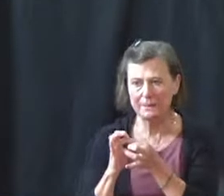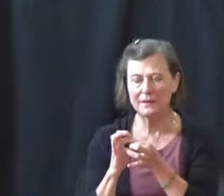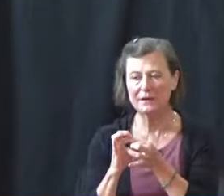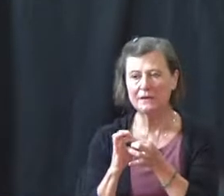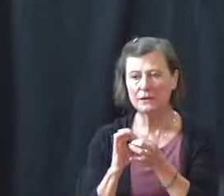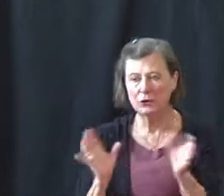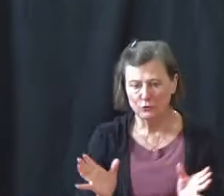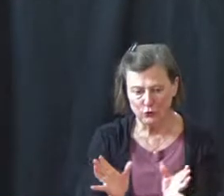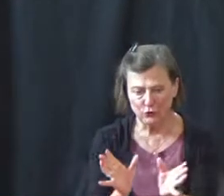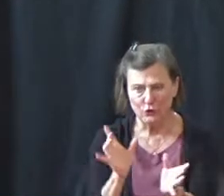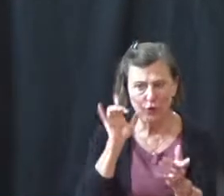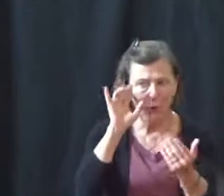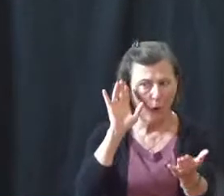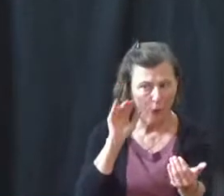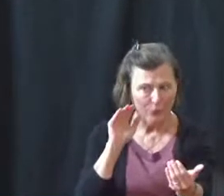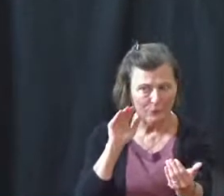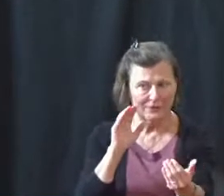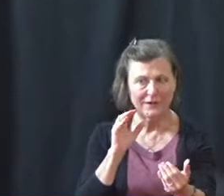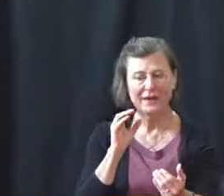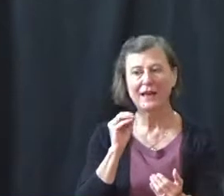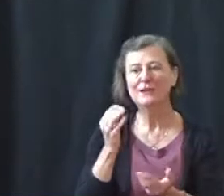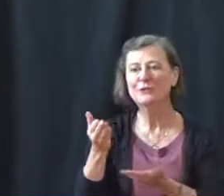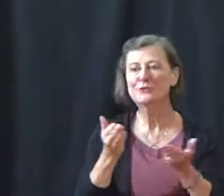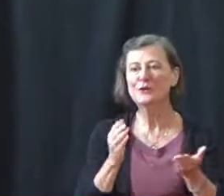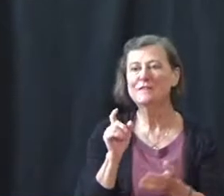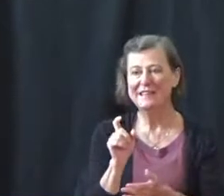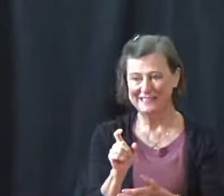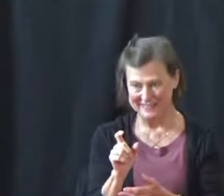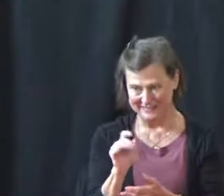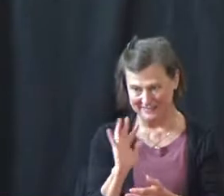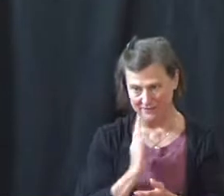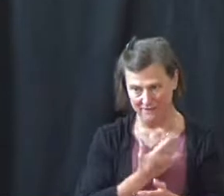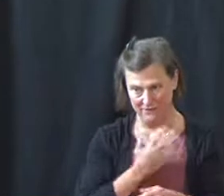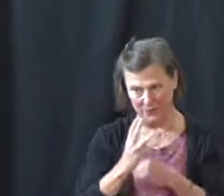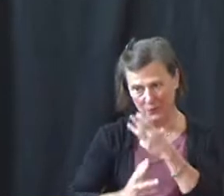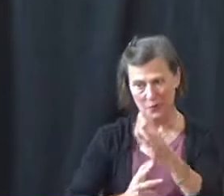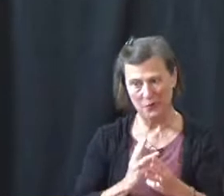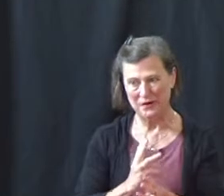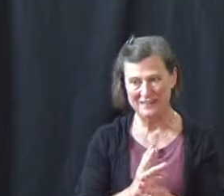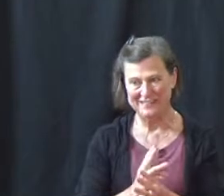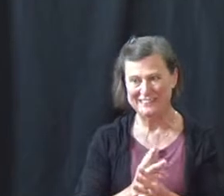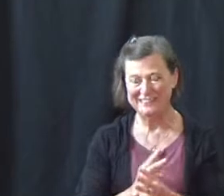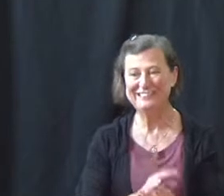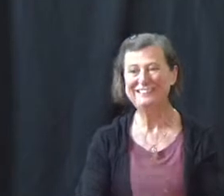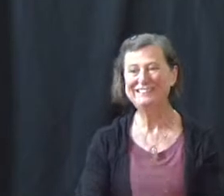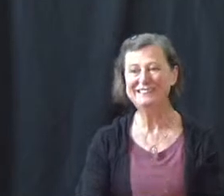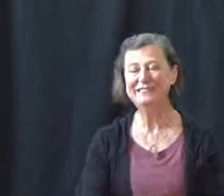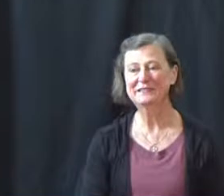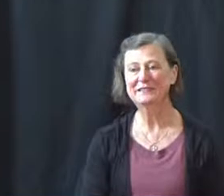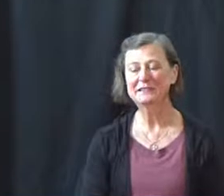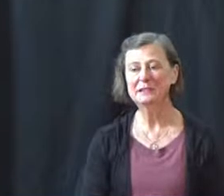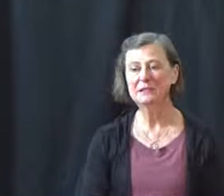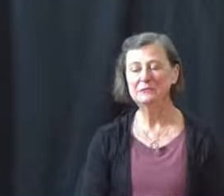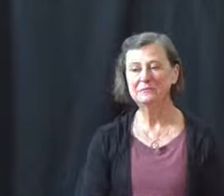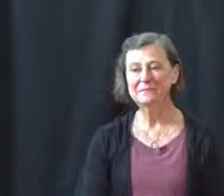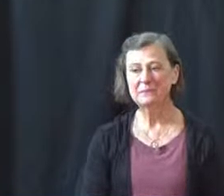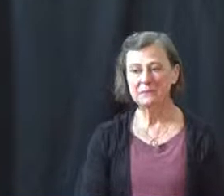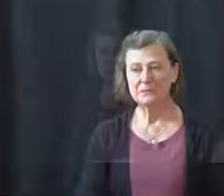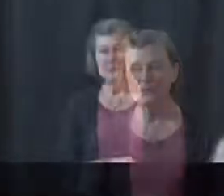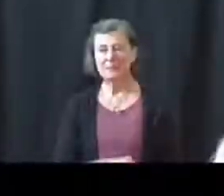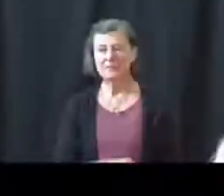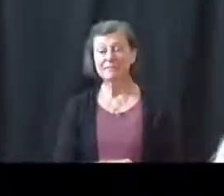Nurture the hopes and serve the needs of our world.